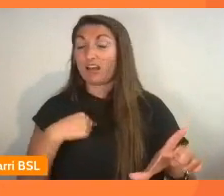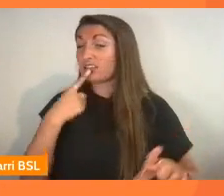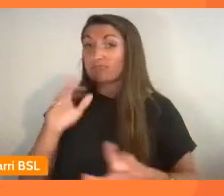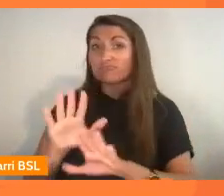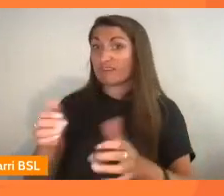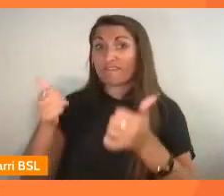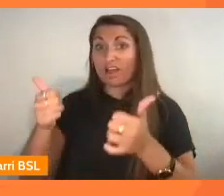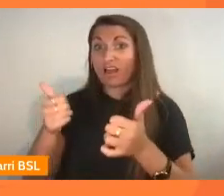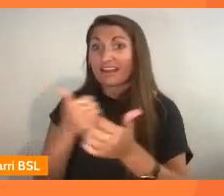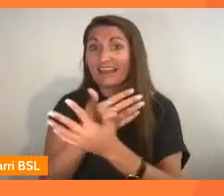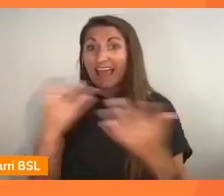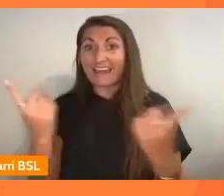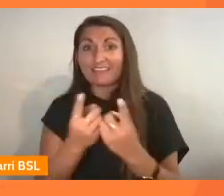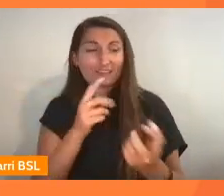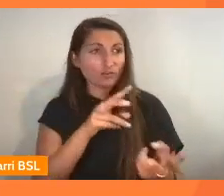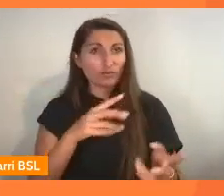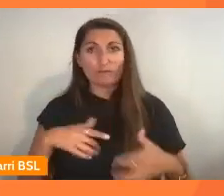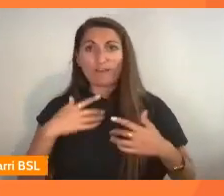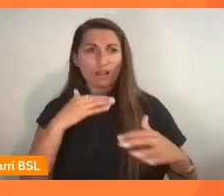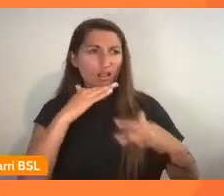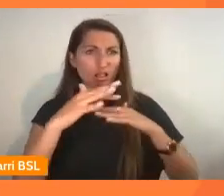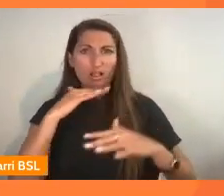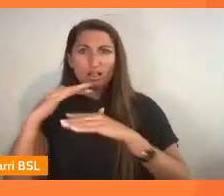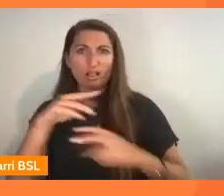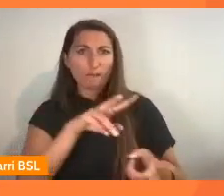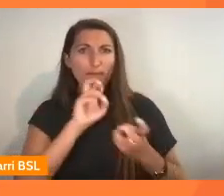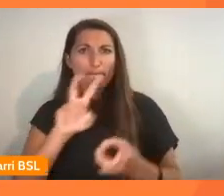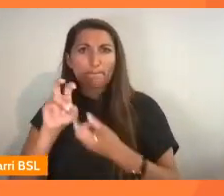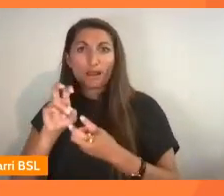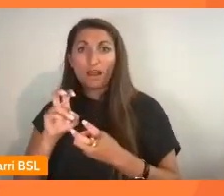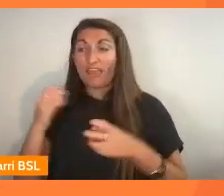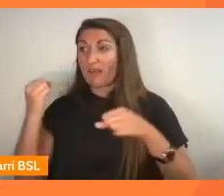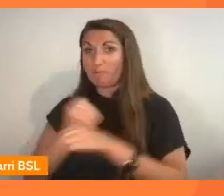and then make it your own. That is exactly what happened.